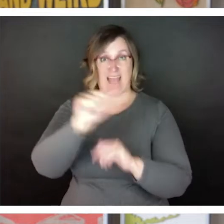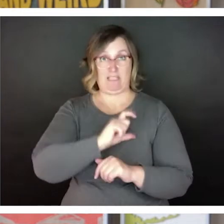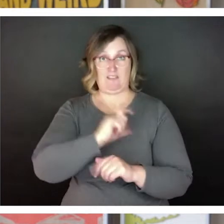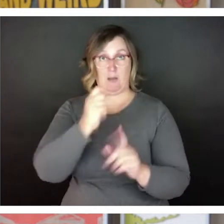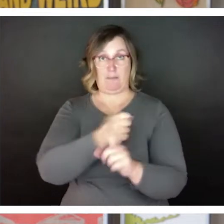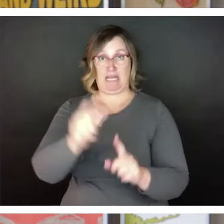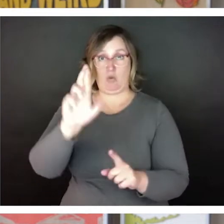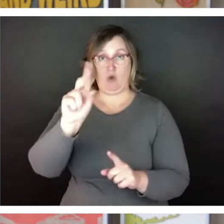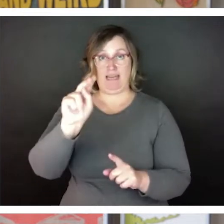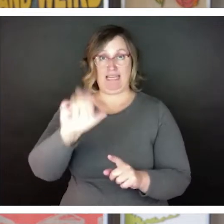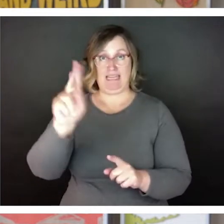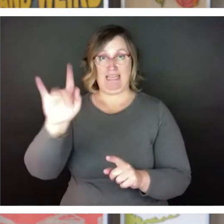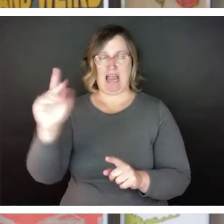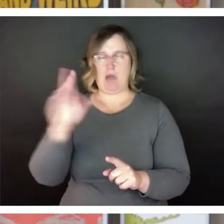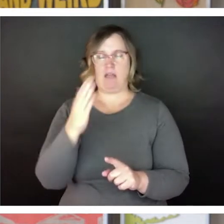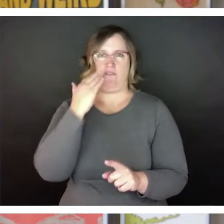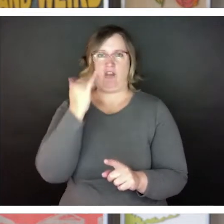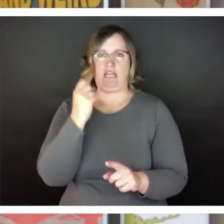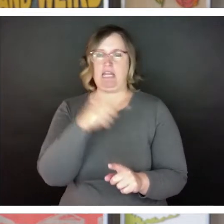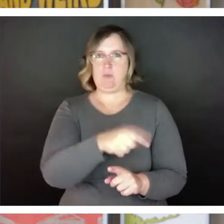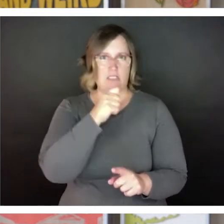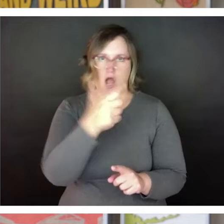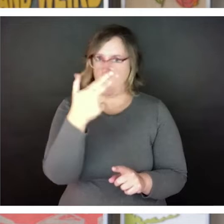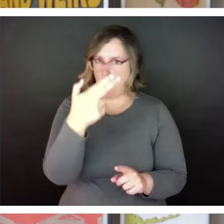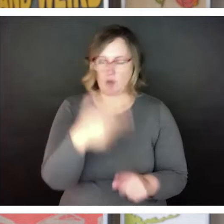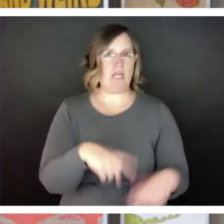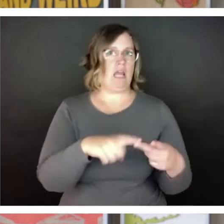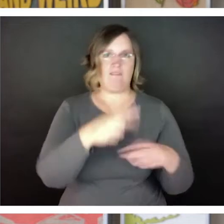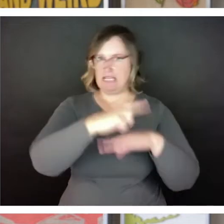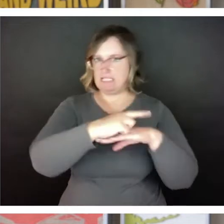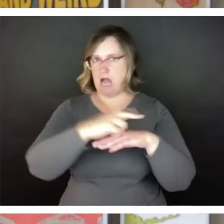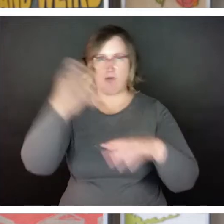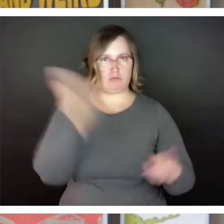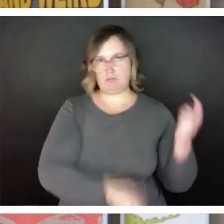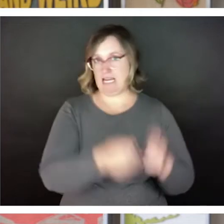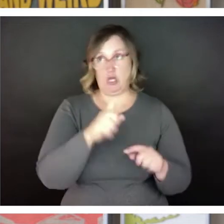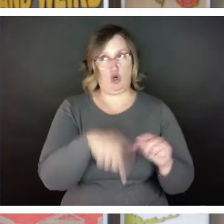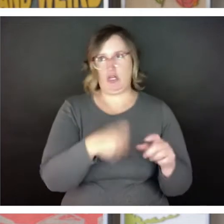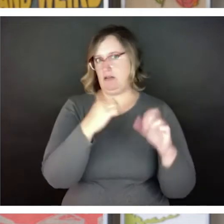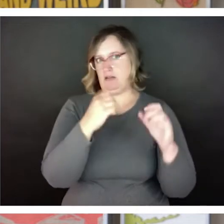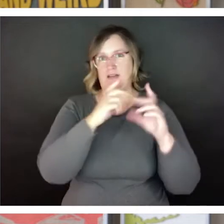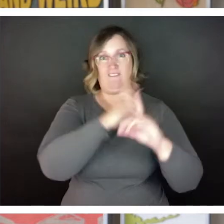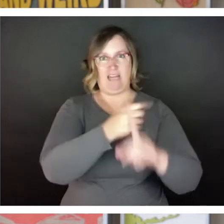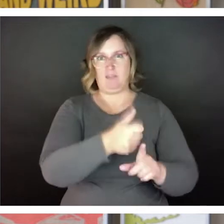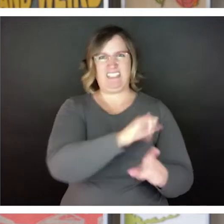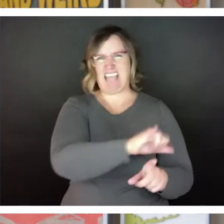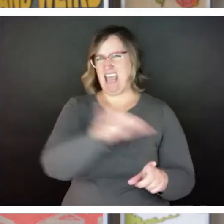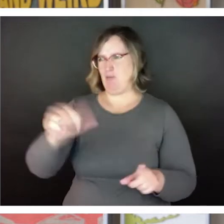I'll never forget it. King was unarmed, face down in the street and incapable of defending himself, just like George Floyd.